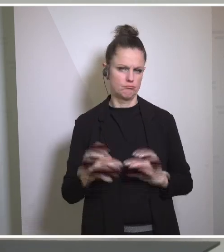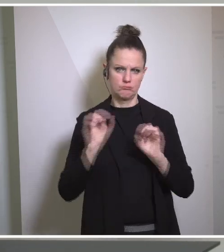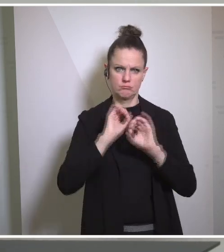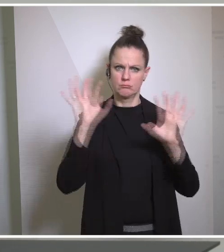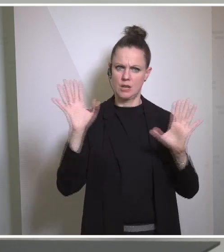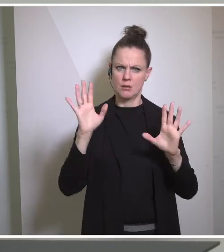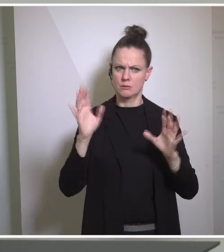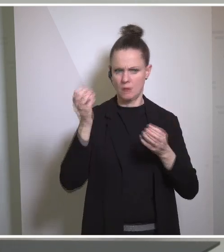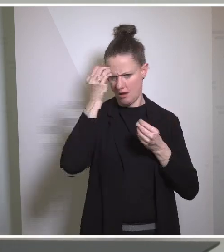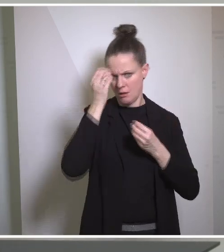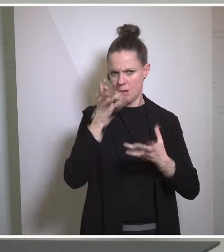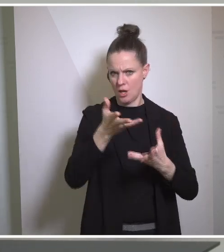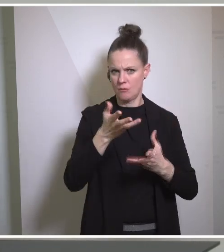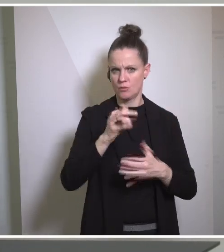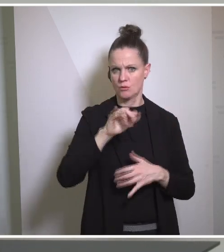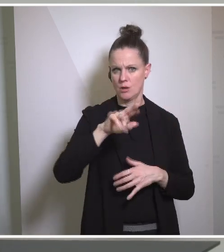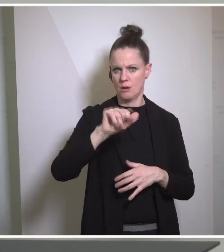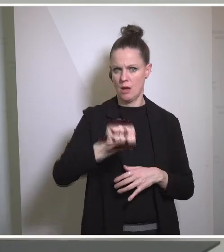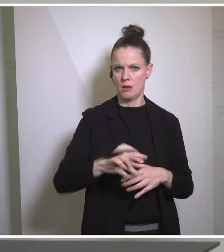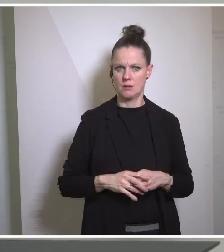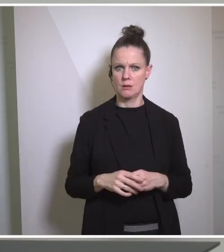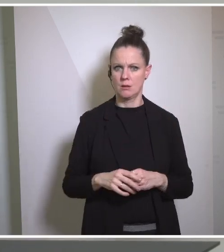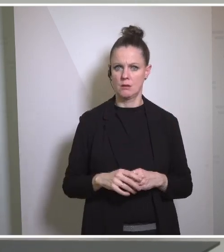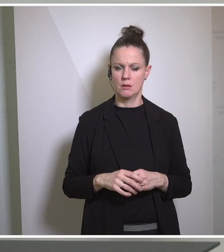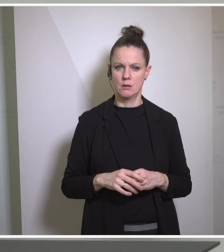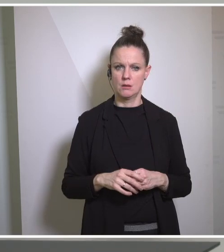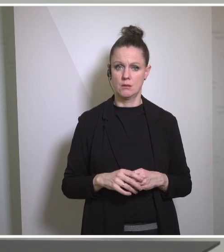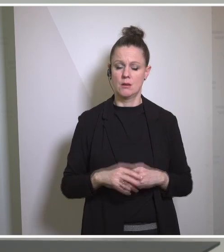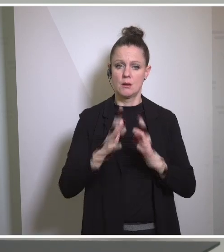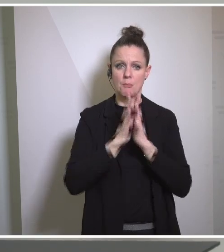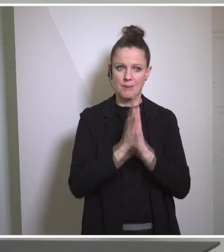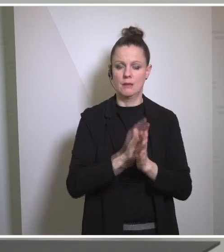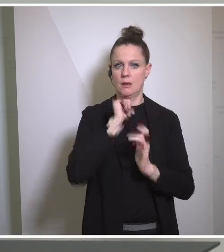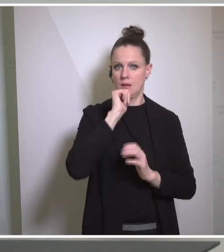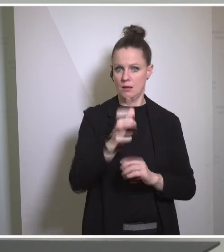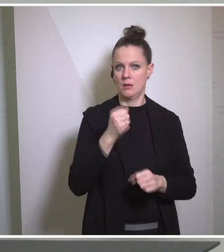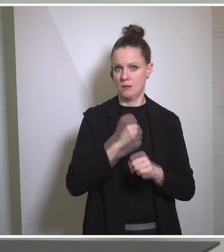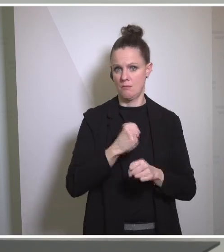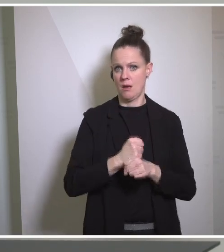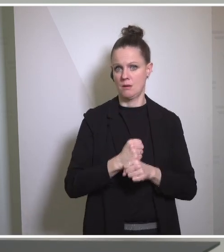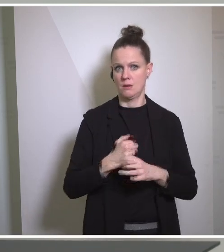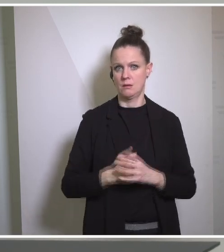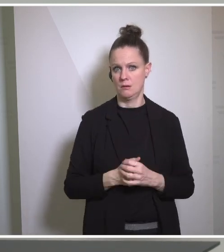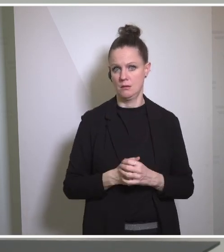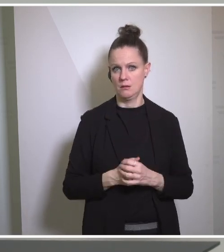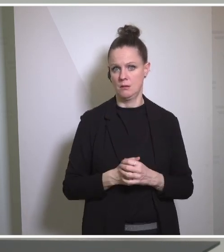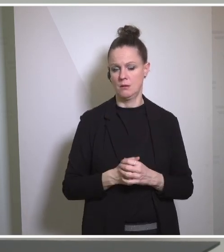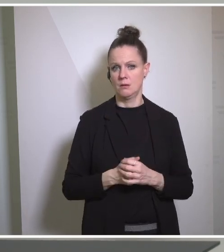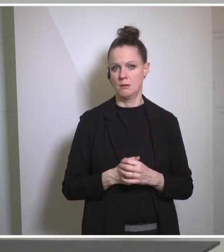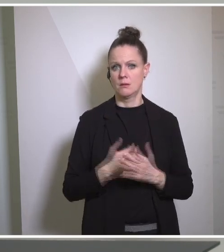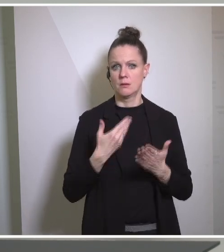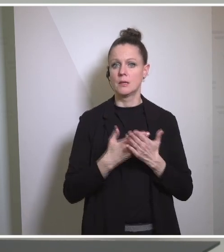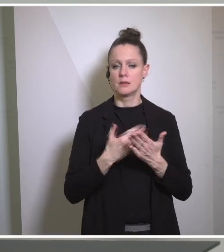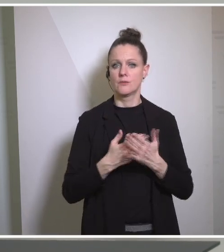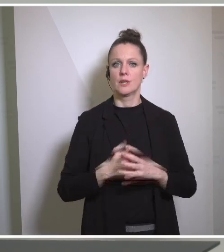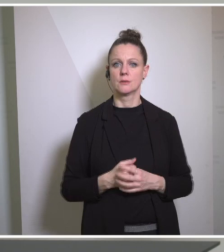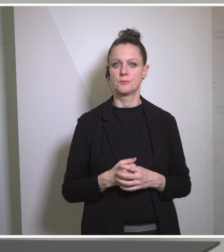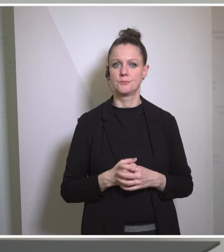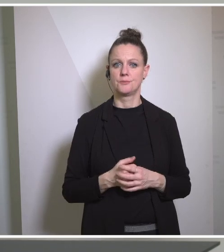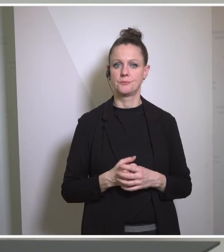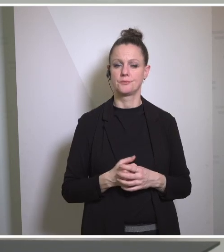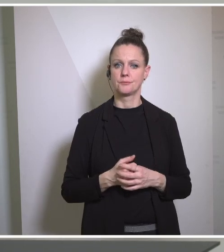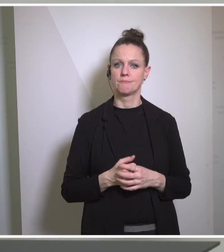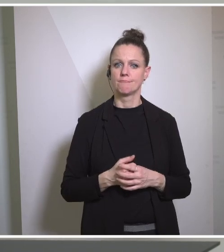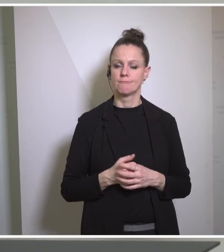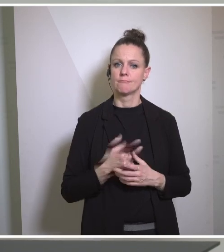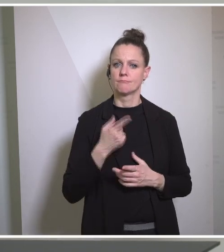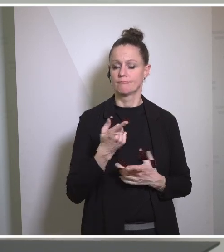messages to to Iran not to do it and this has been the subject of um considerable conversation among